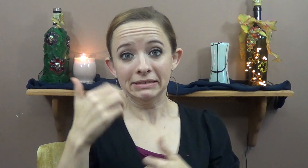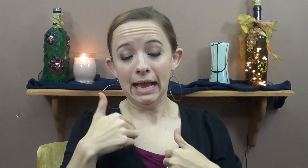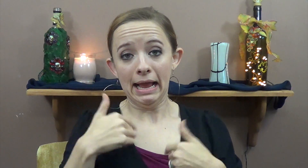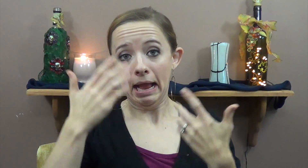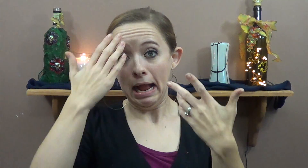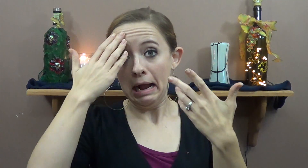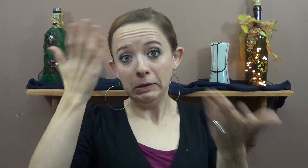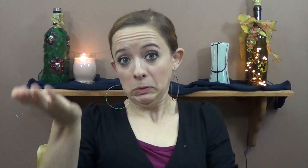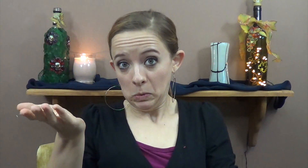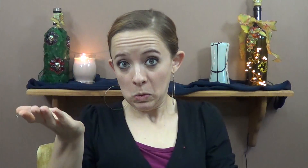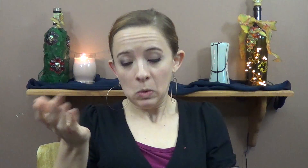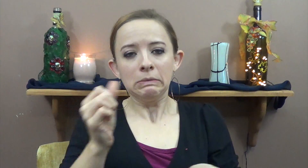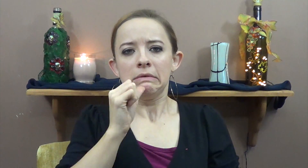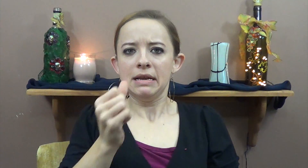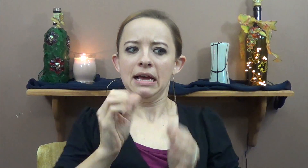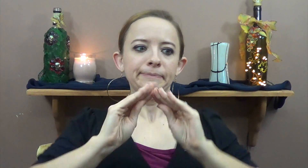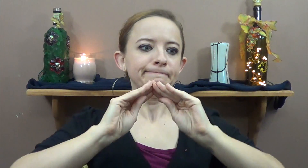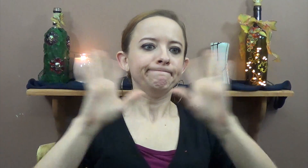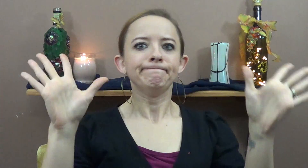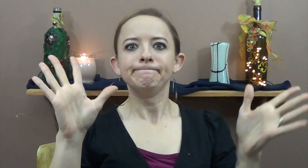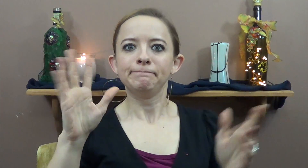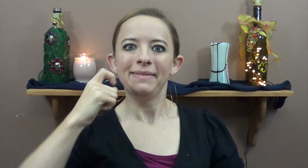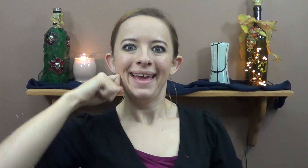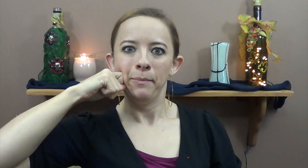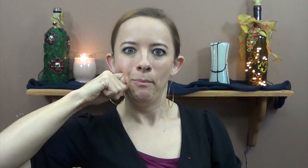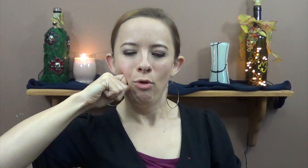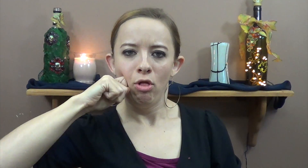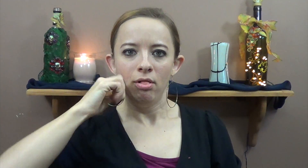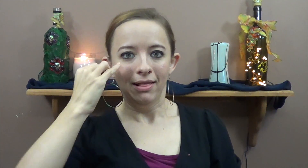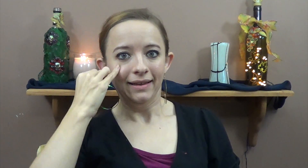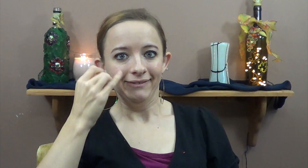there is a reason, but I don't know what the reason is. It is not very